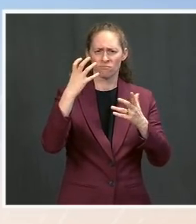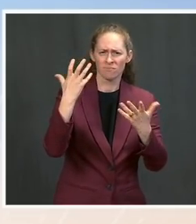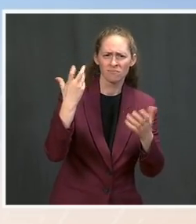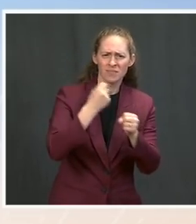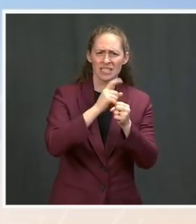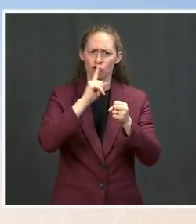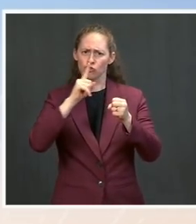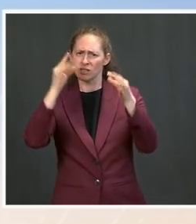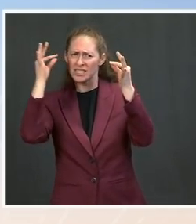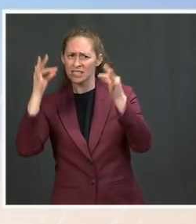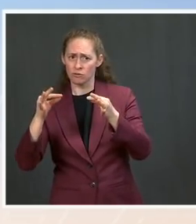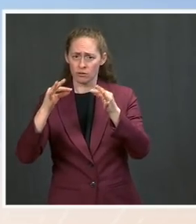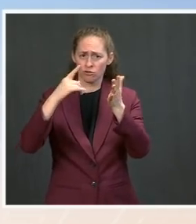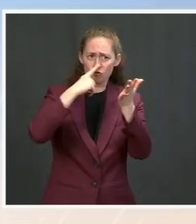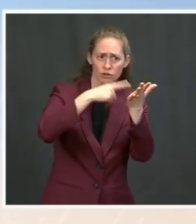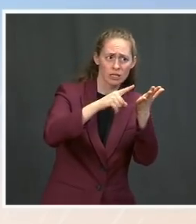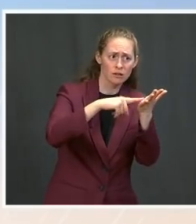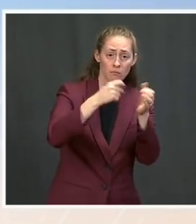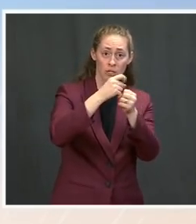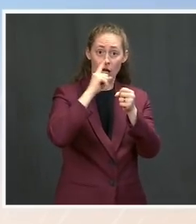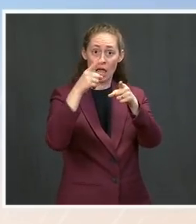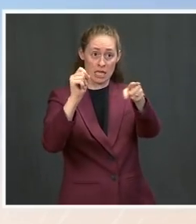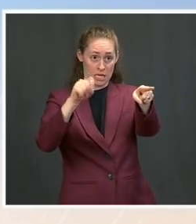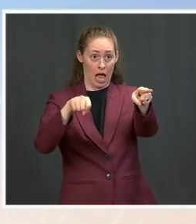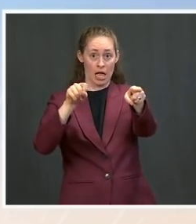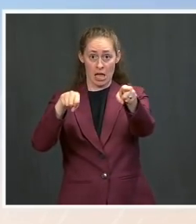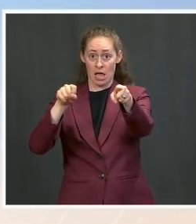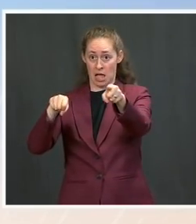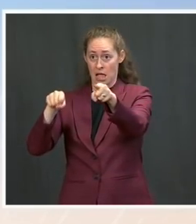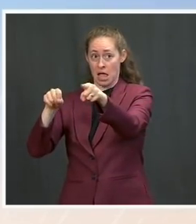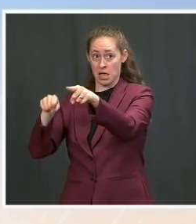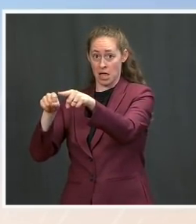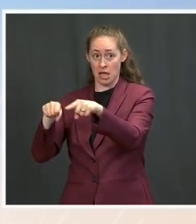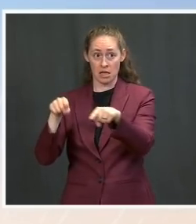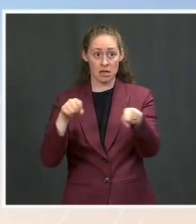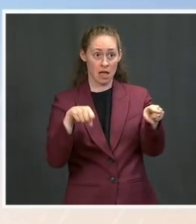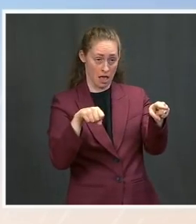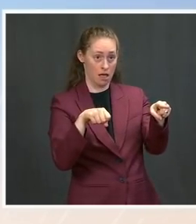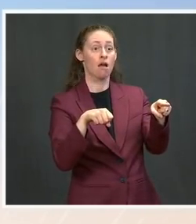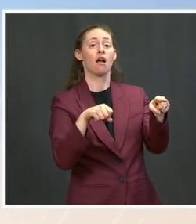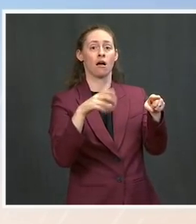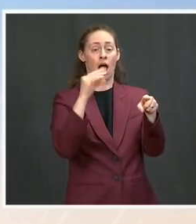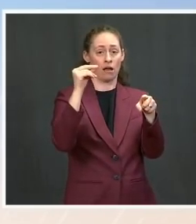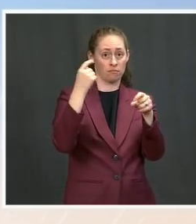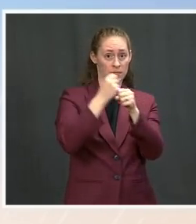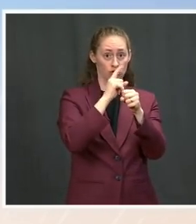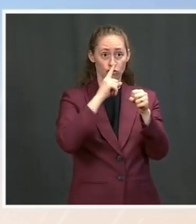and that they adequately address the safety and wellbeing of the individuals the guidance is aimed to prodect [sic] -- protect.